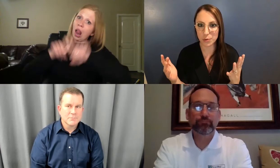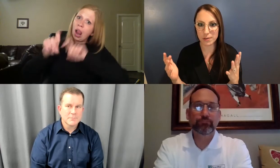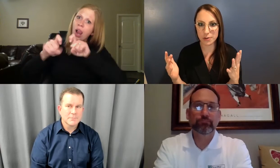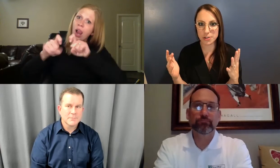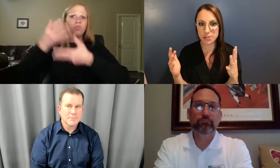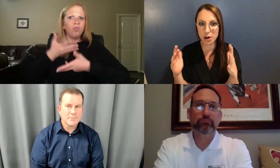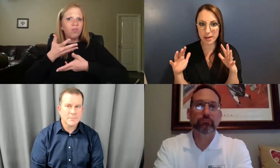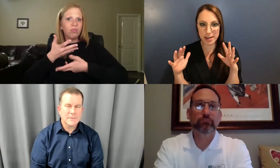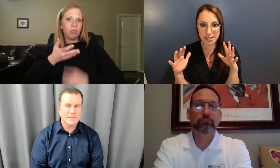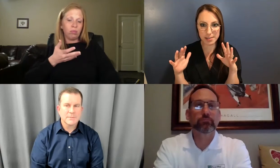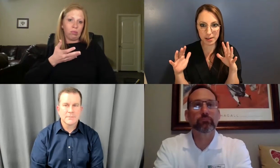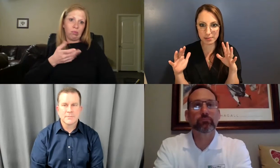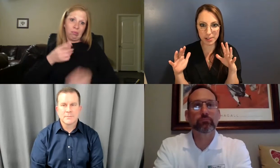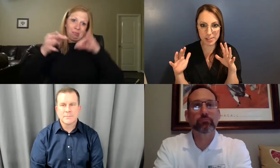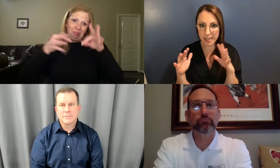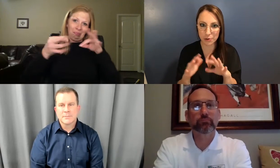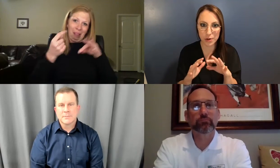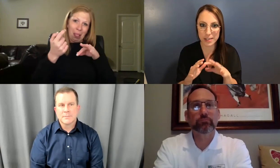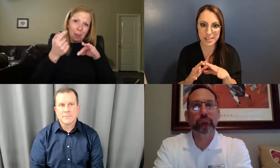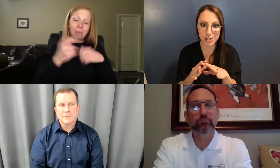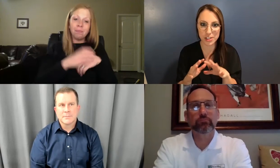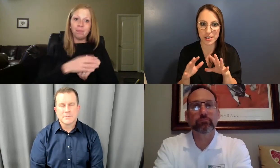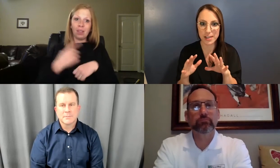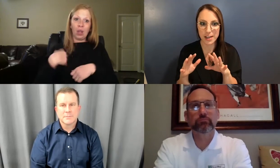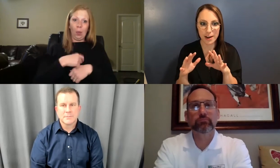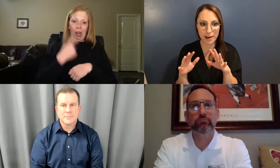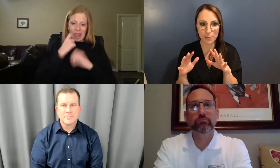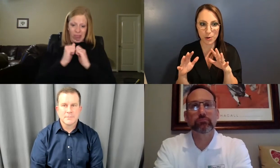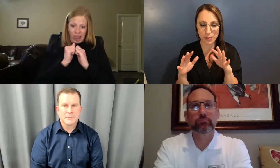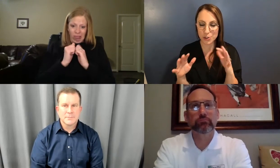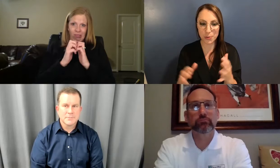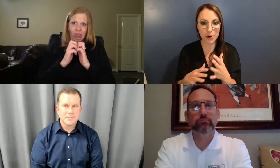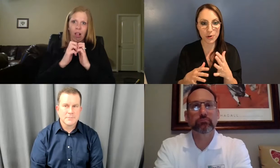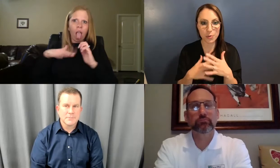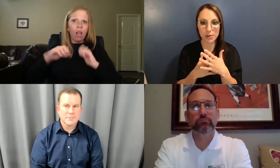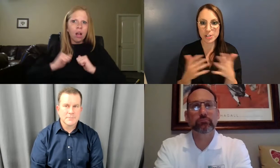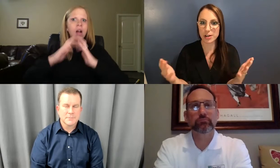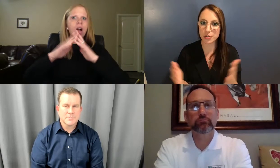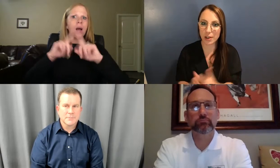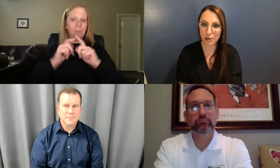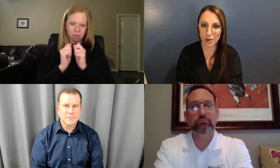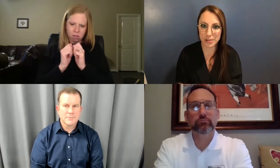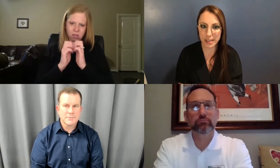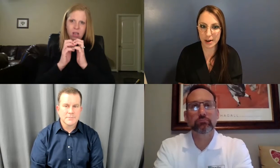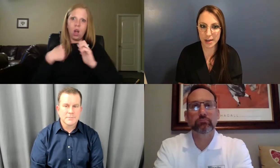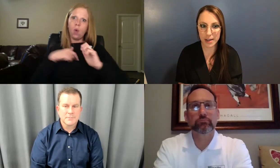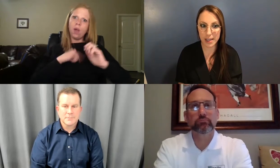When we first started as a tiny little organization, we were super new, and we reached out to a lot of lawyers in the area